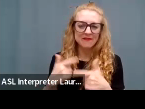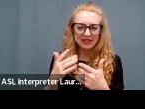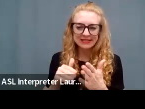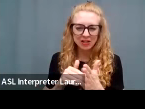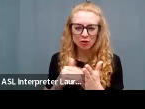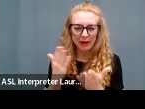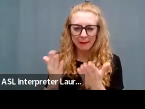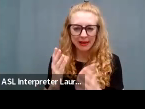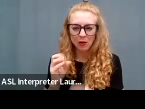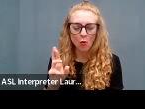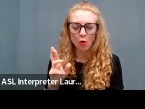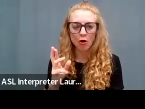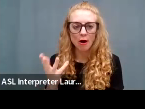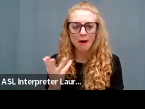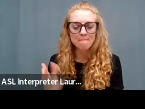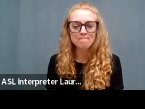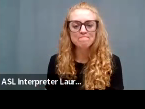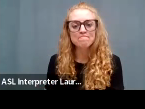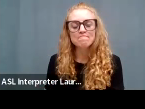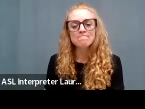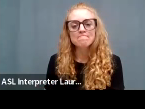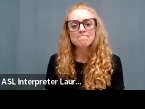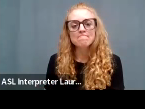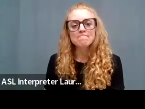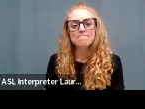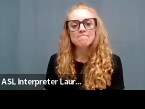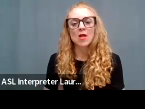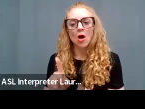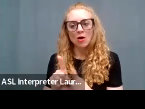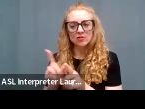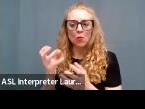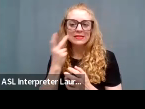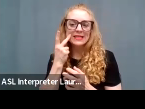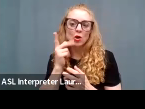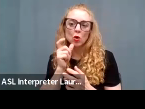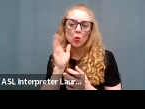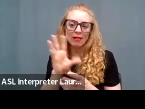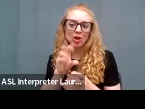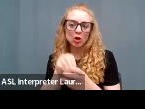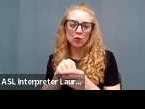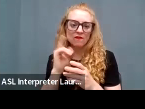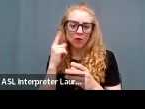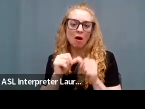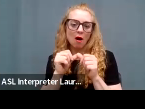and um then we also want to see who's going to be included in the ongoing Journey right so who's